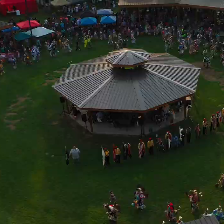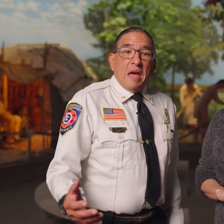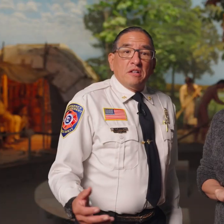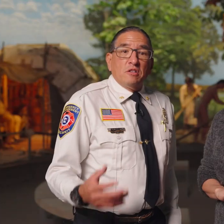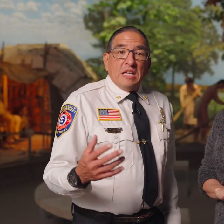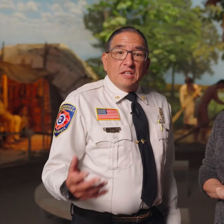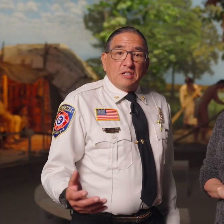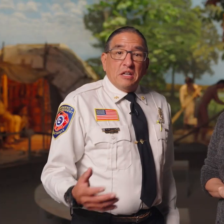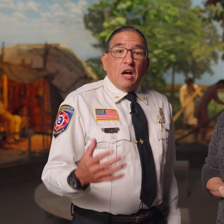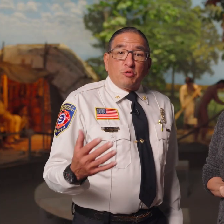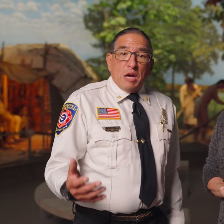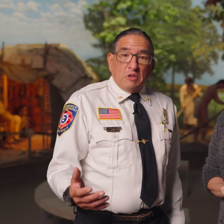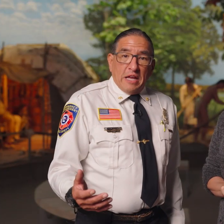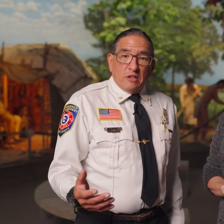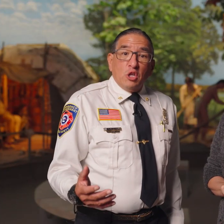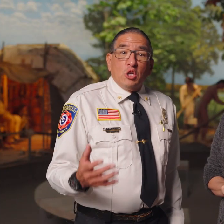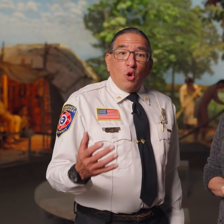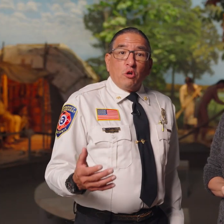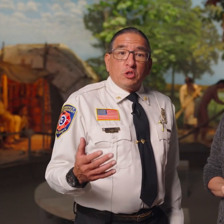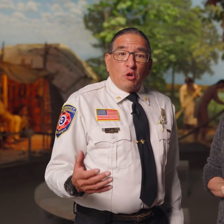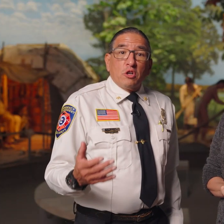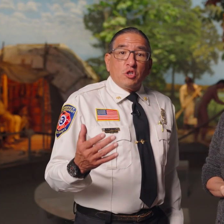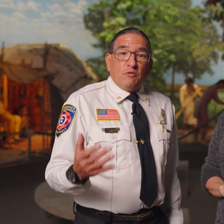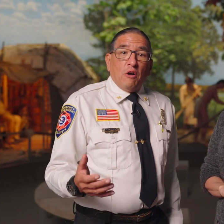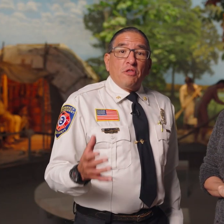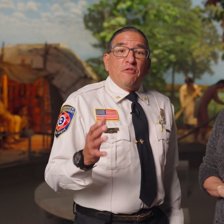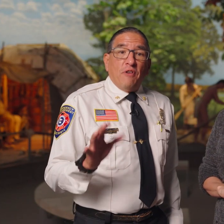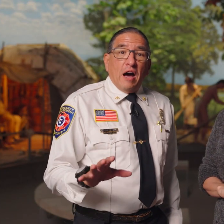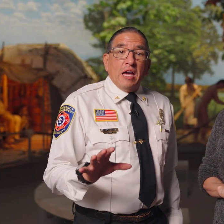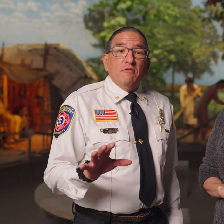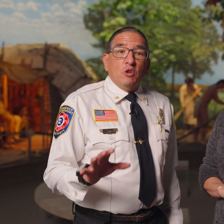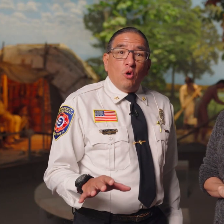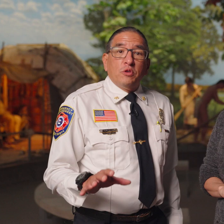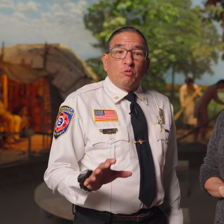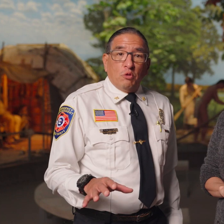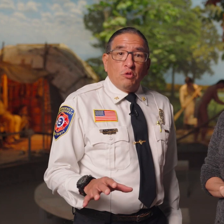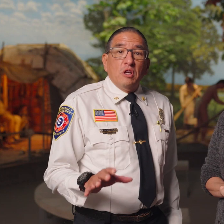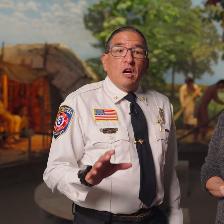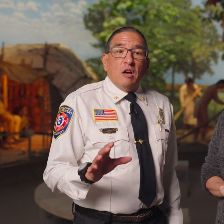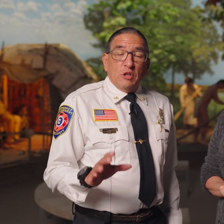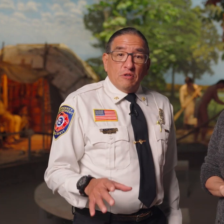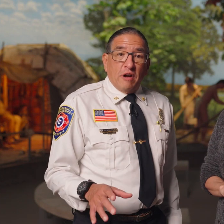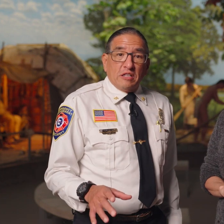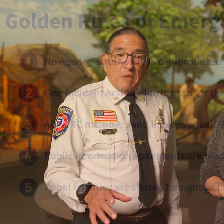To manage the incident on Tribal land, your TERC should follow the five golden rules of unified command.